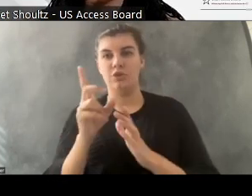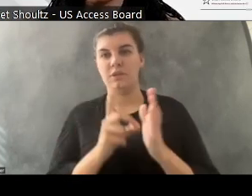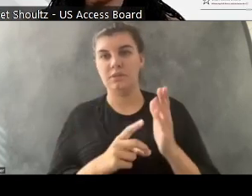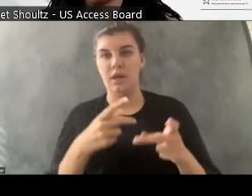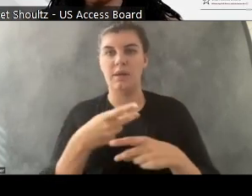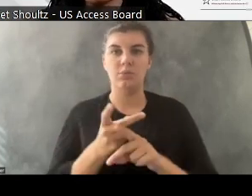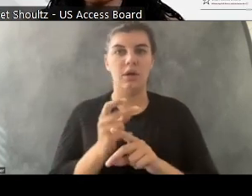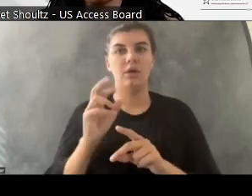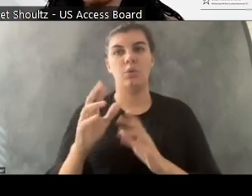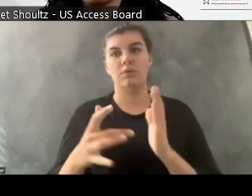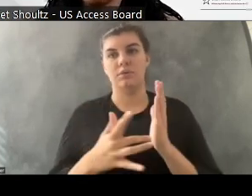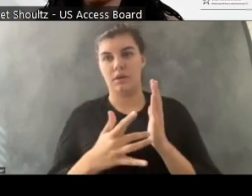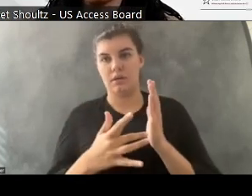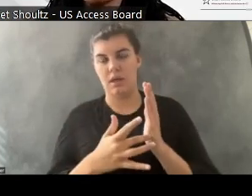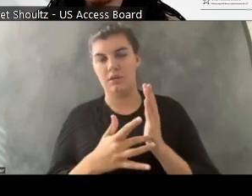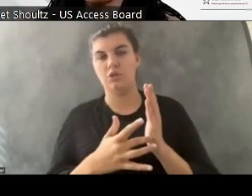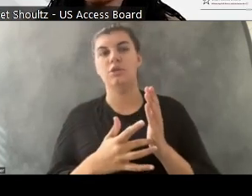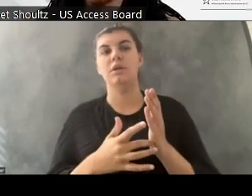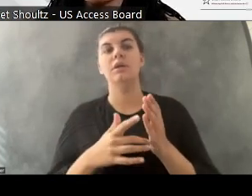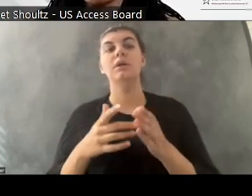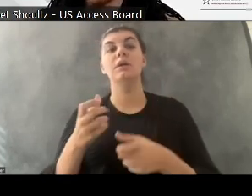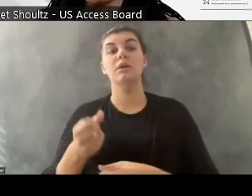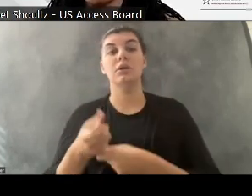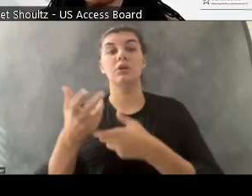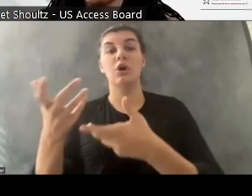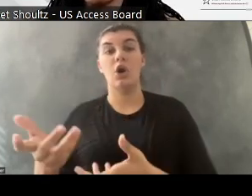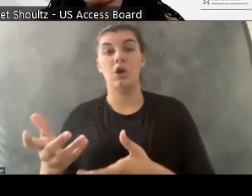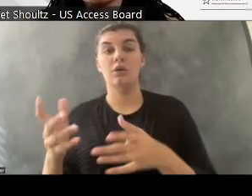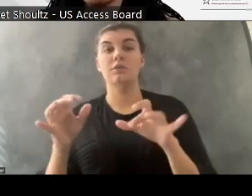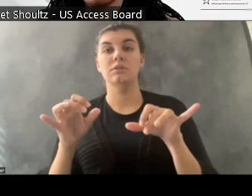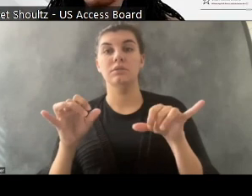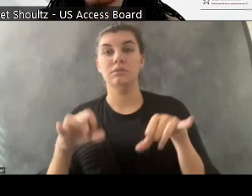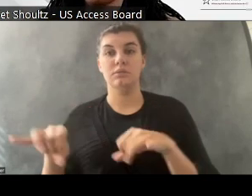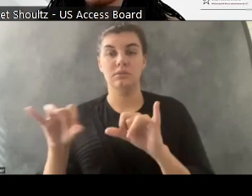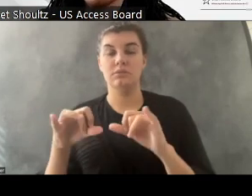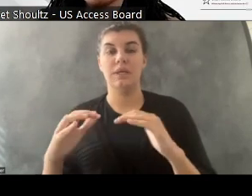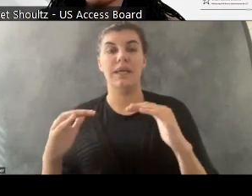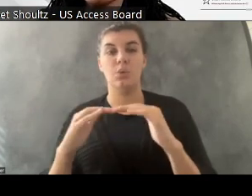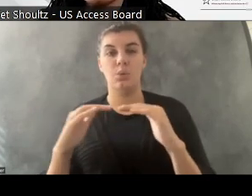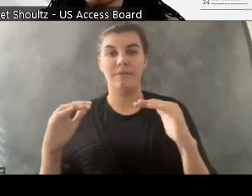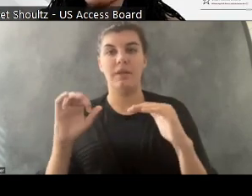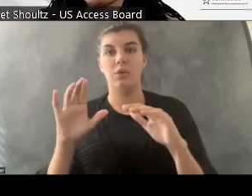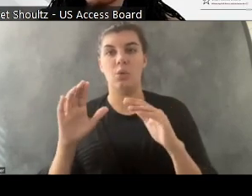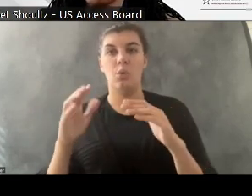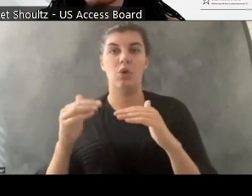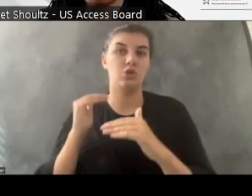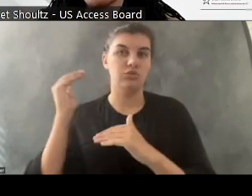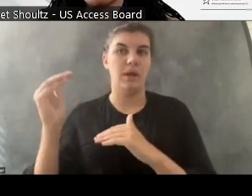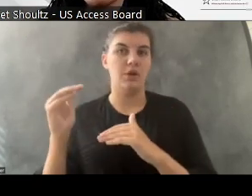or technologies that result in substantially equivalent or greater accessibility and usability